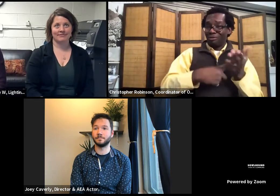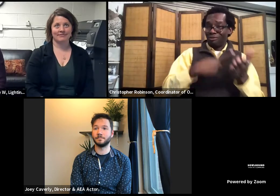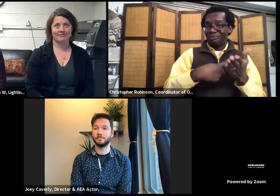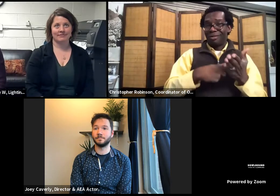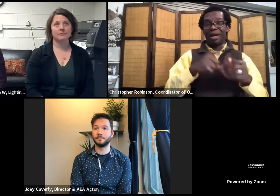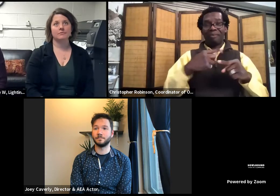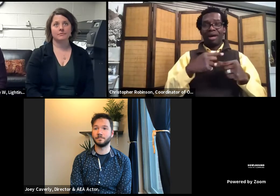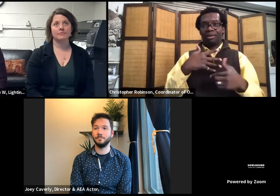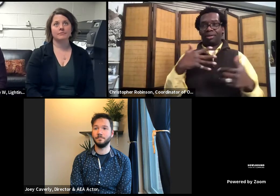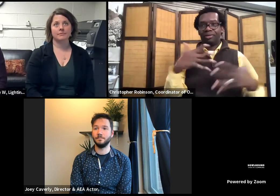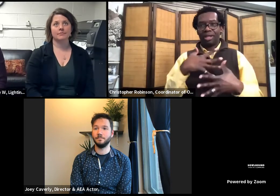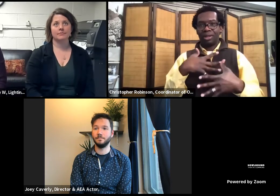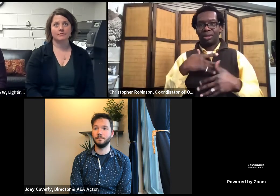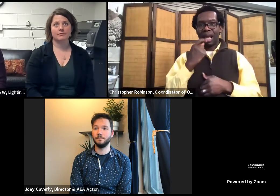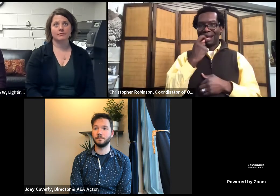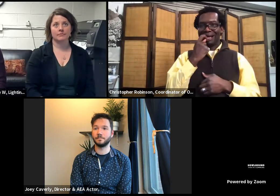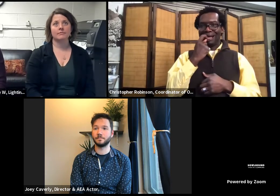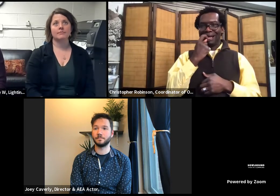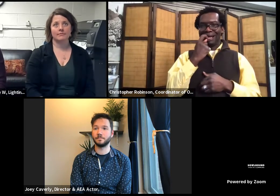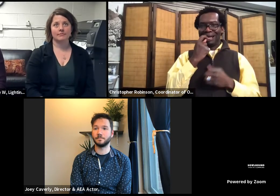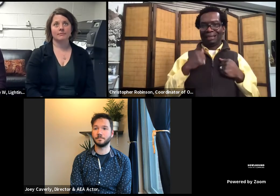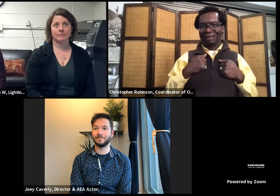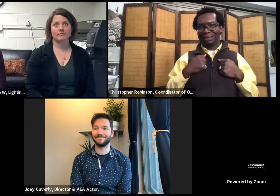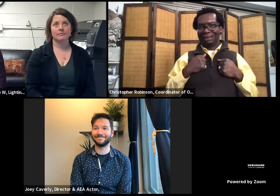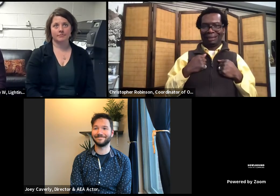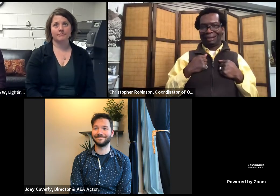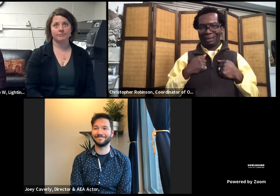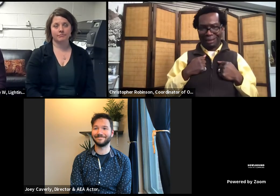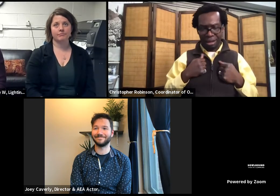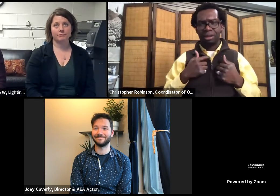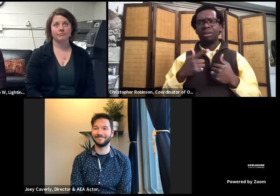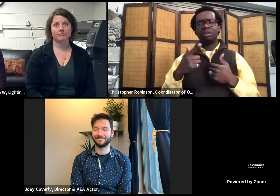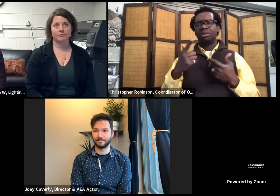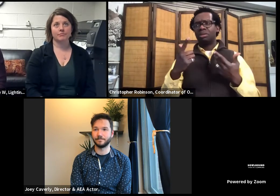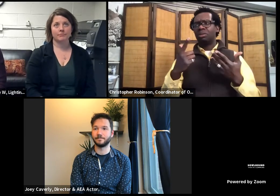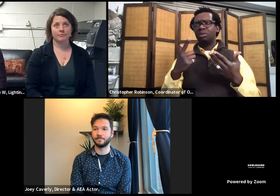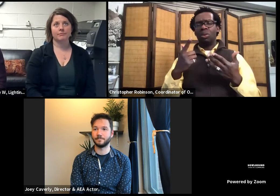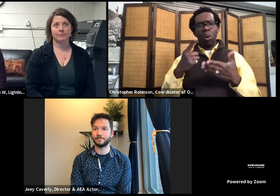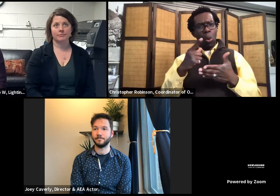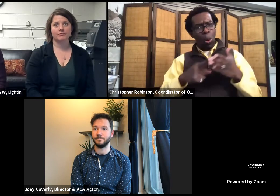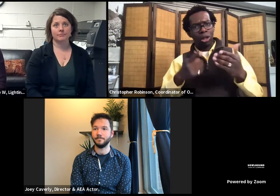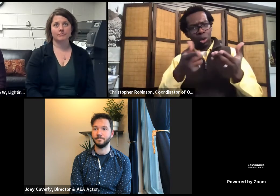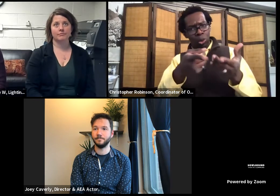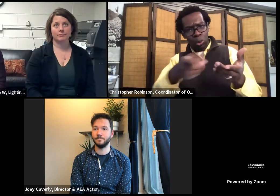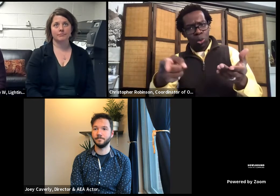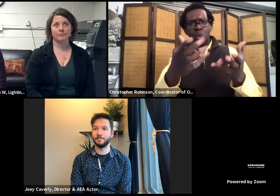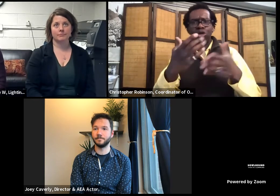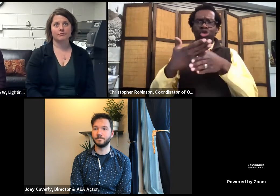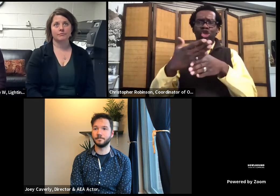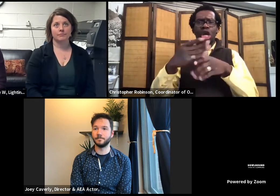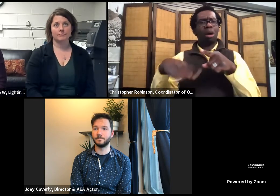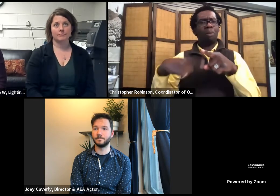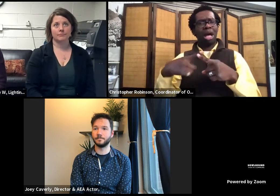and talking about ahead of time, you know, people hire deaf people, they're concerned about the budget issue.